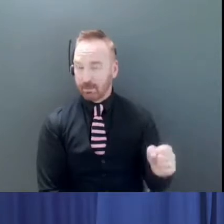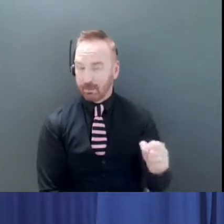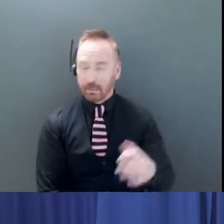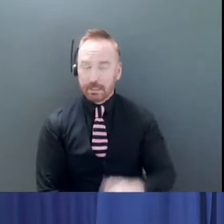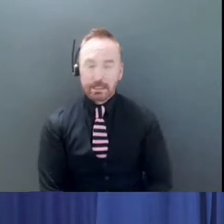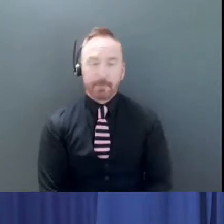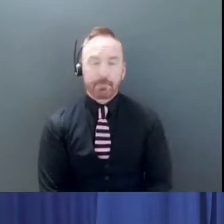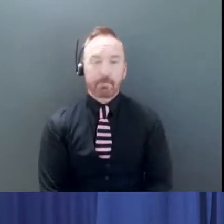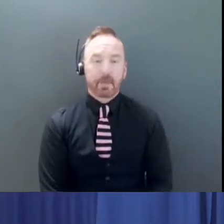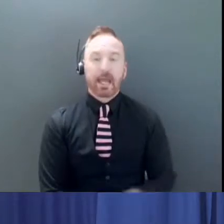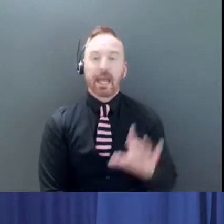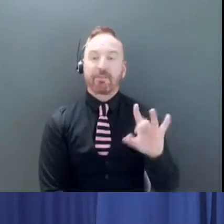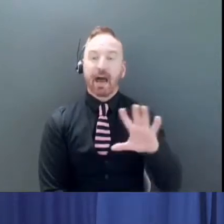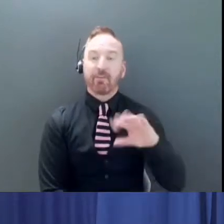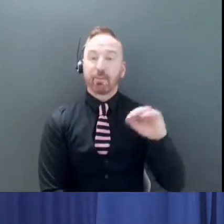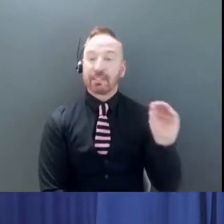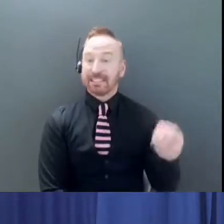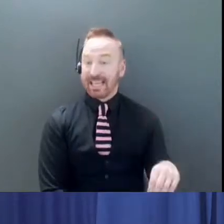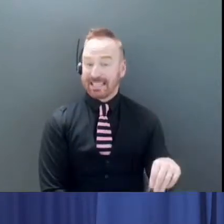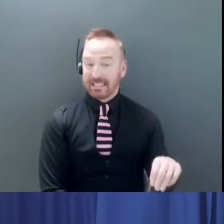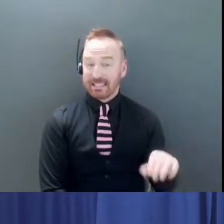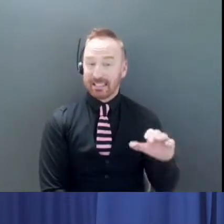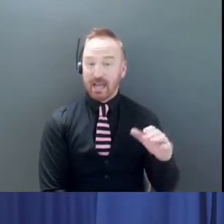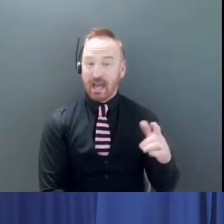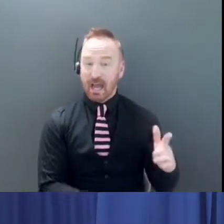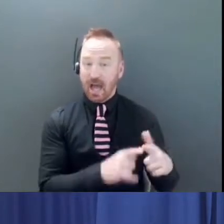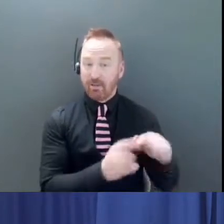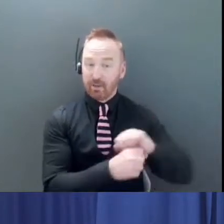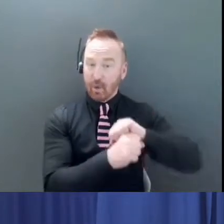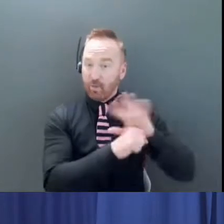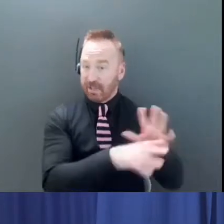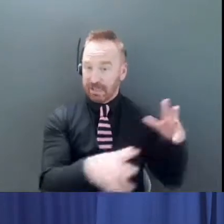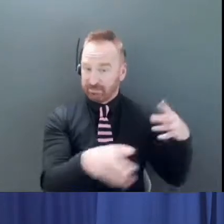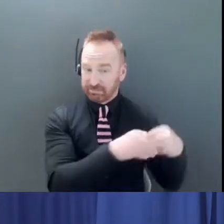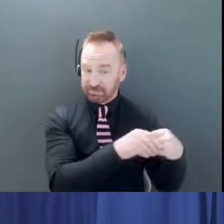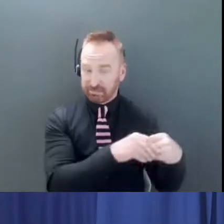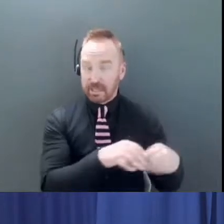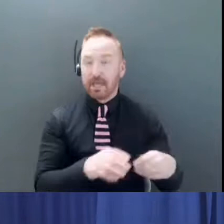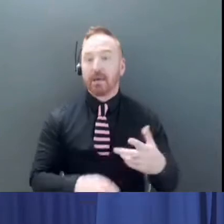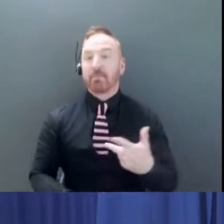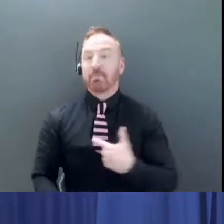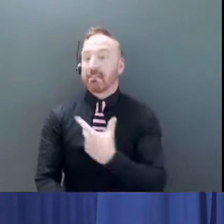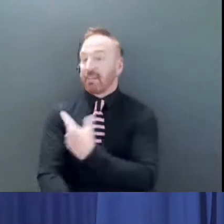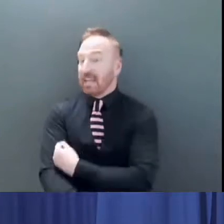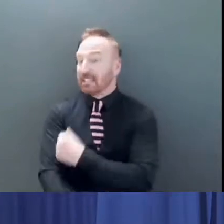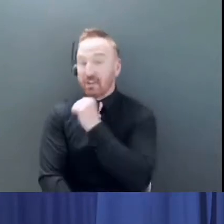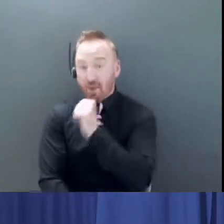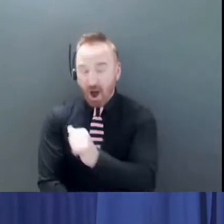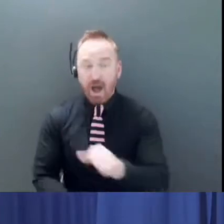vaccinated and 78 of the cases,